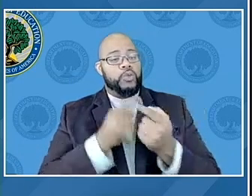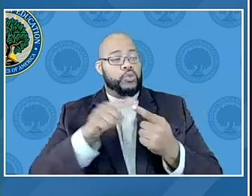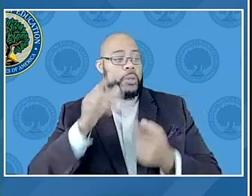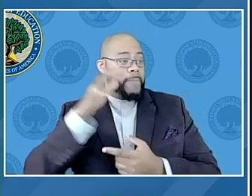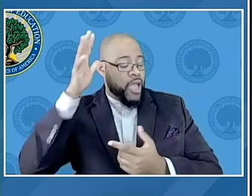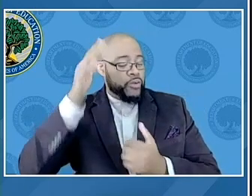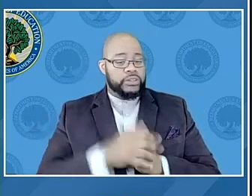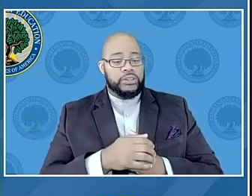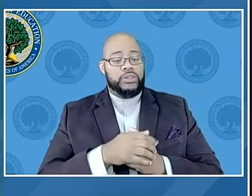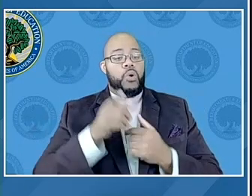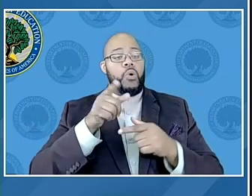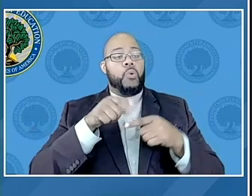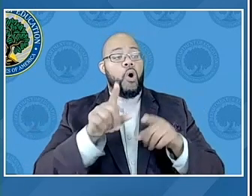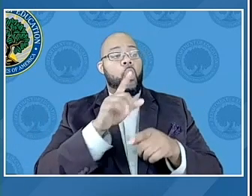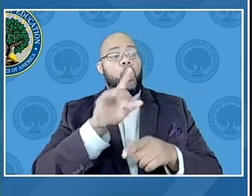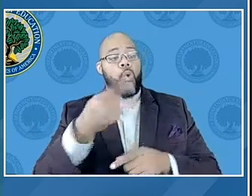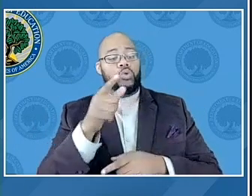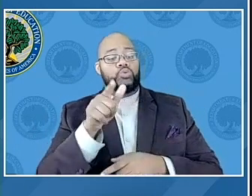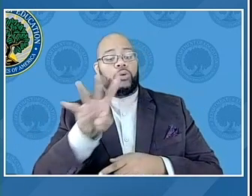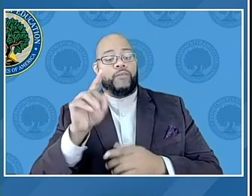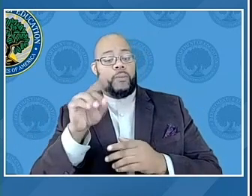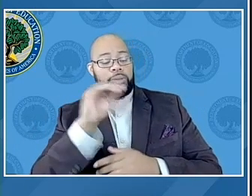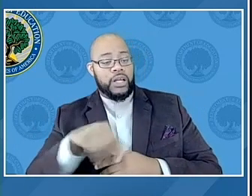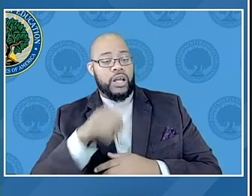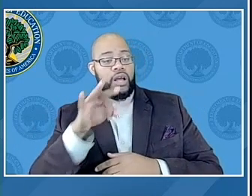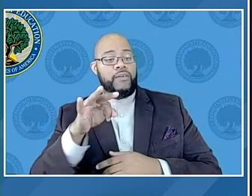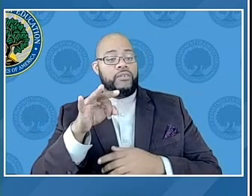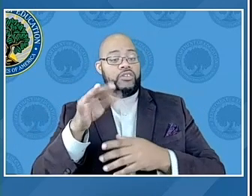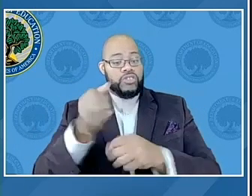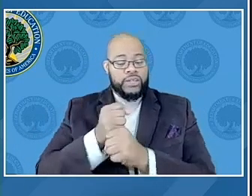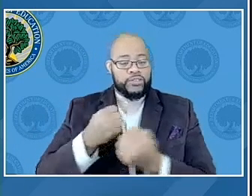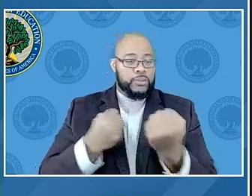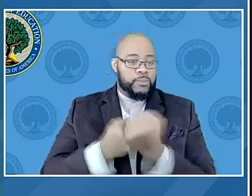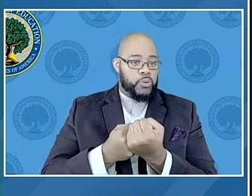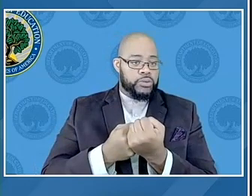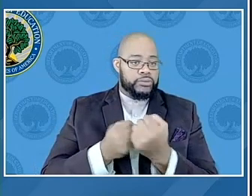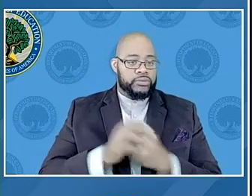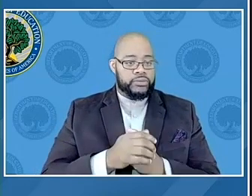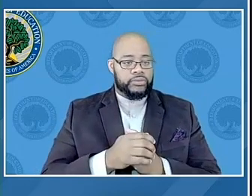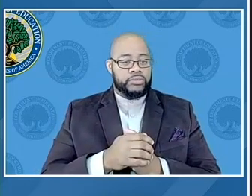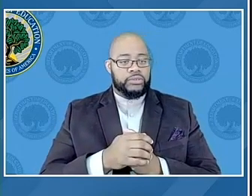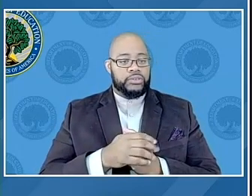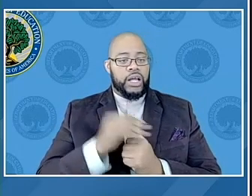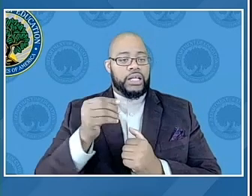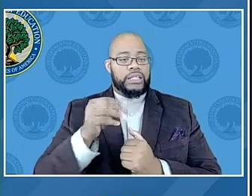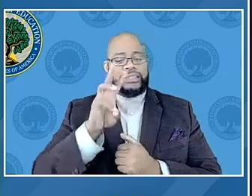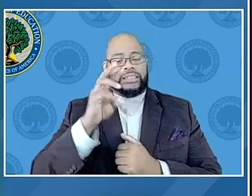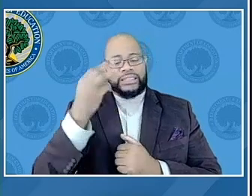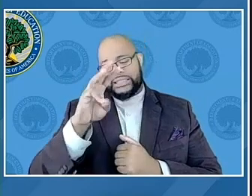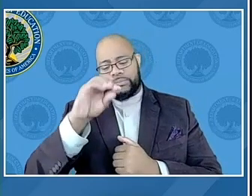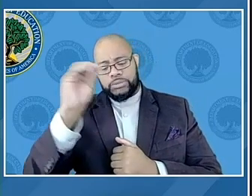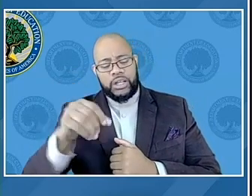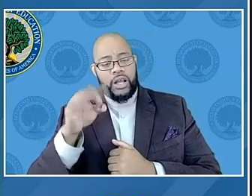only 24 percent received support and only 16 percent of comparable white households